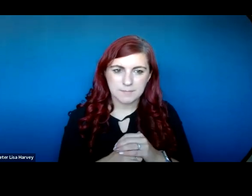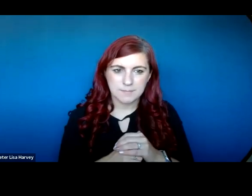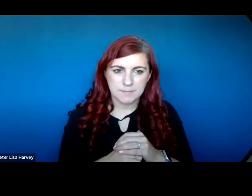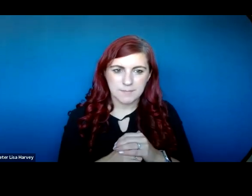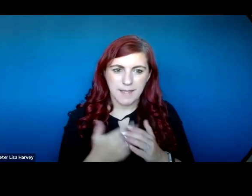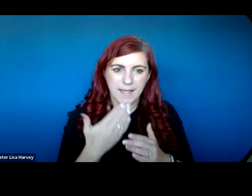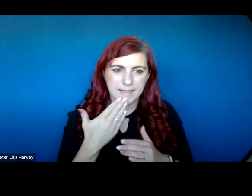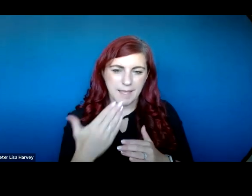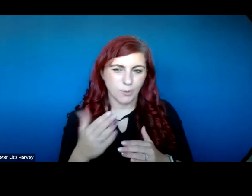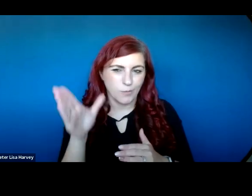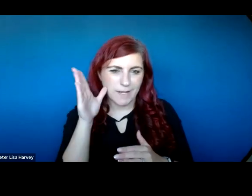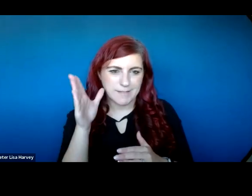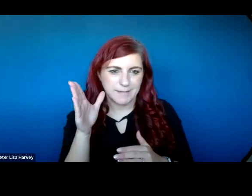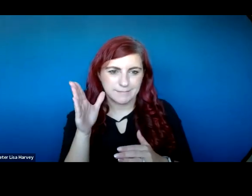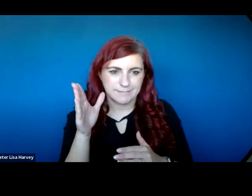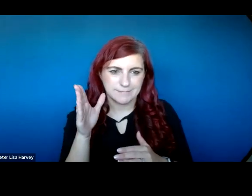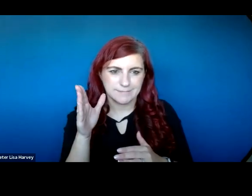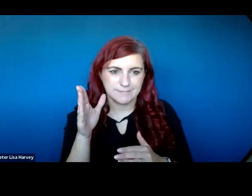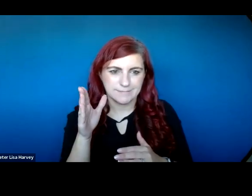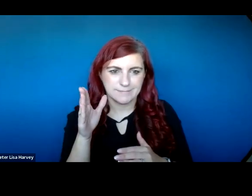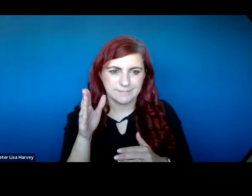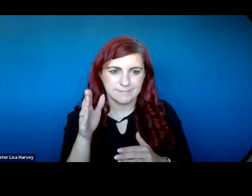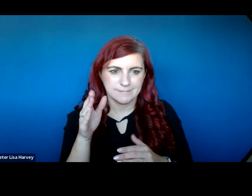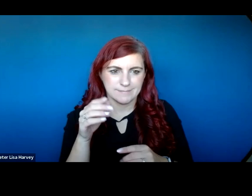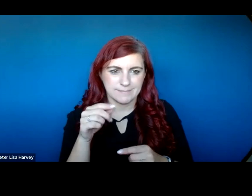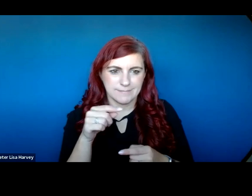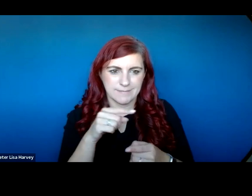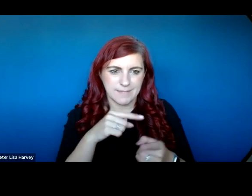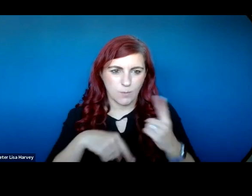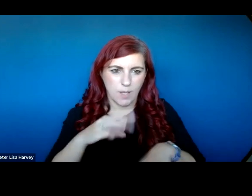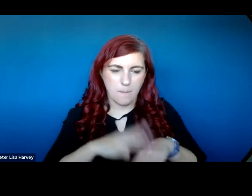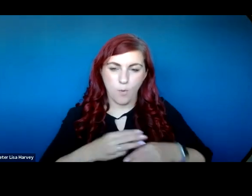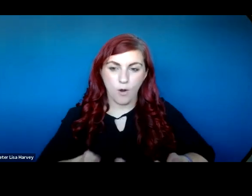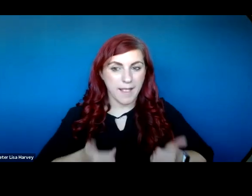Thank you for listening, and we are actually more able than disabled.